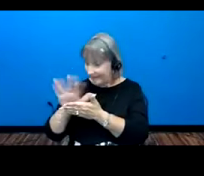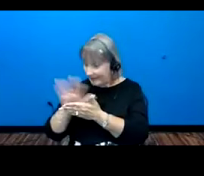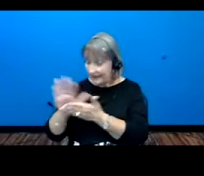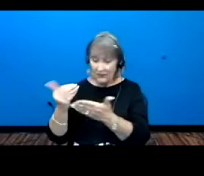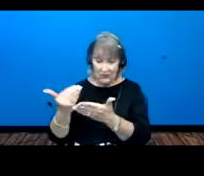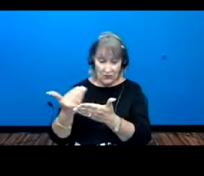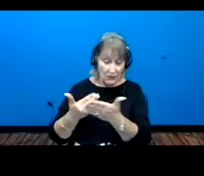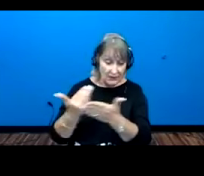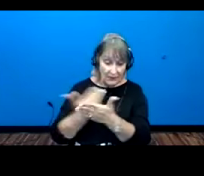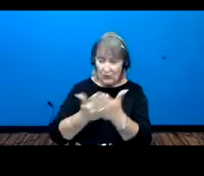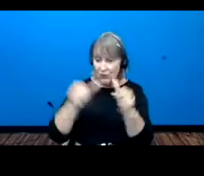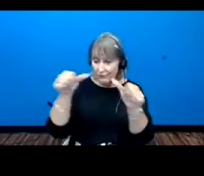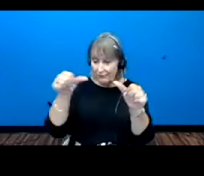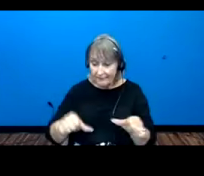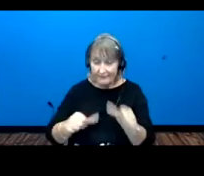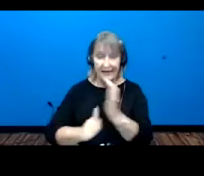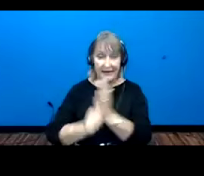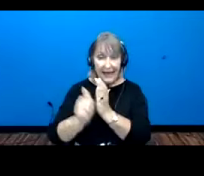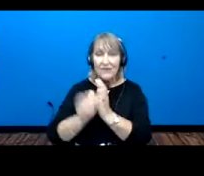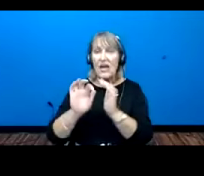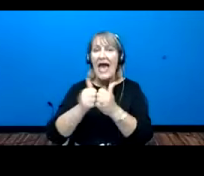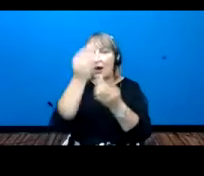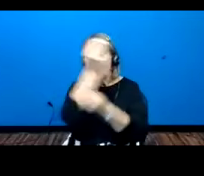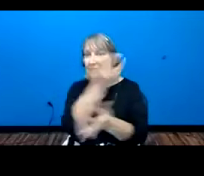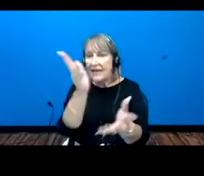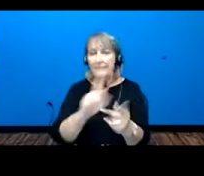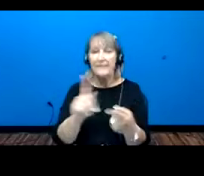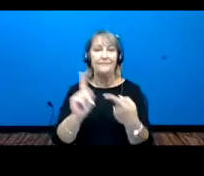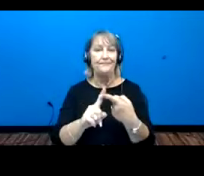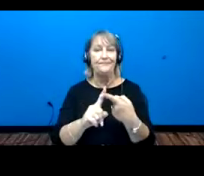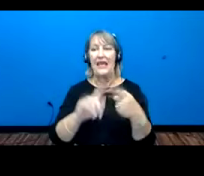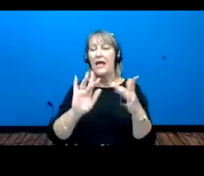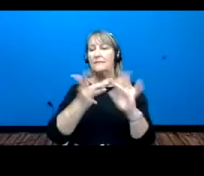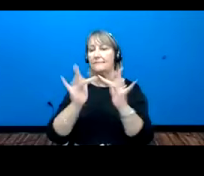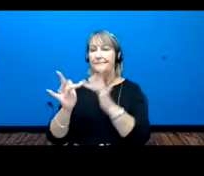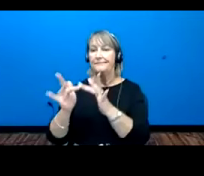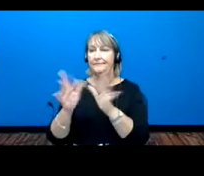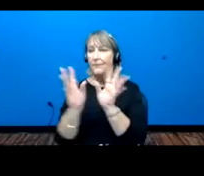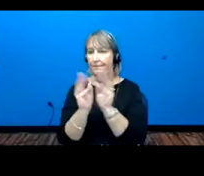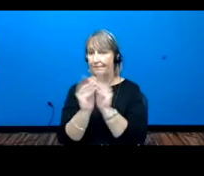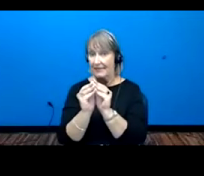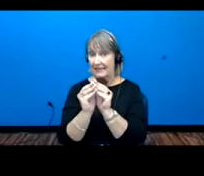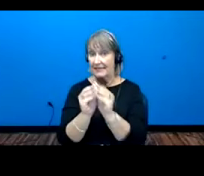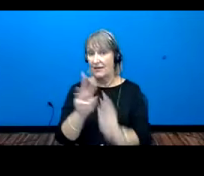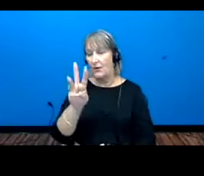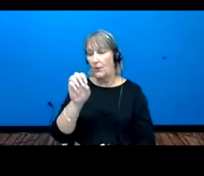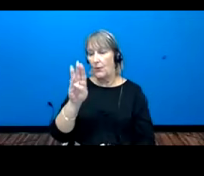So we've got webinars; we've got videos; we've got podcasts all coming your way. The first webinar is actually this Thursday,